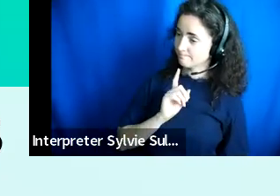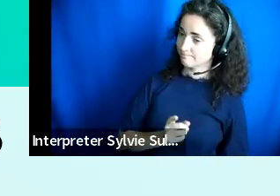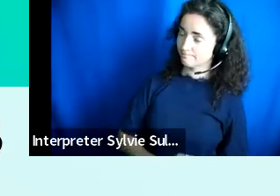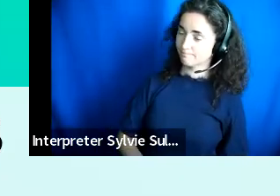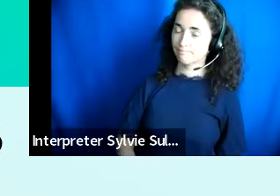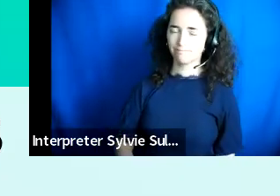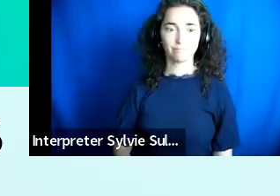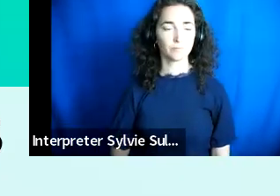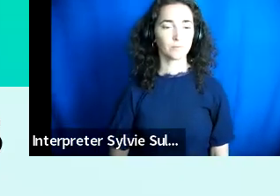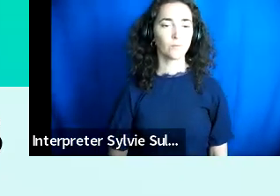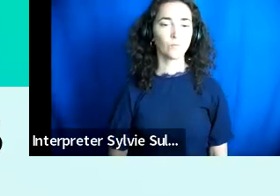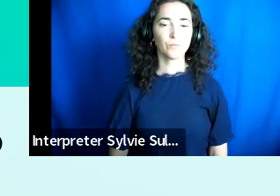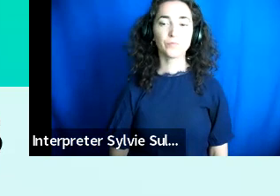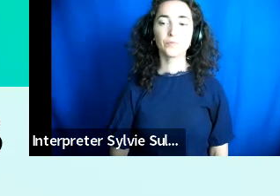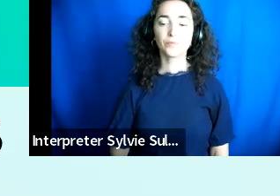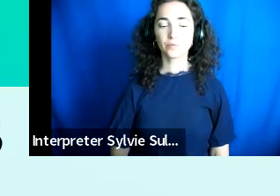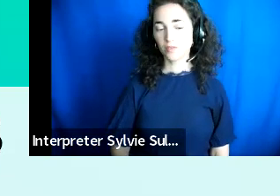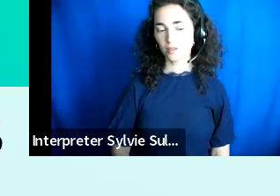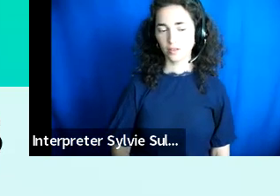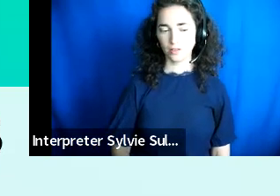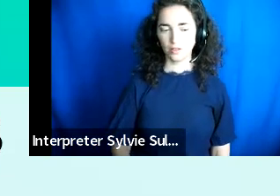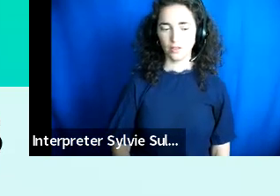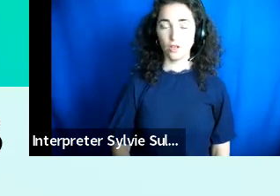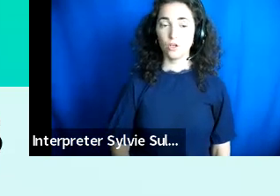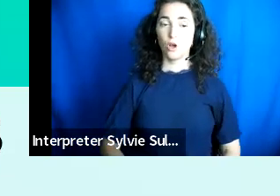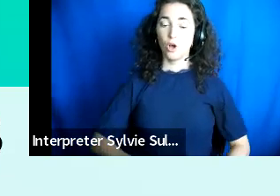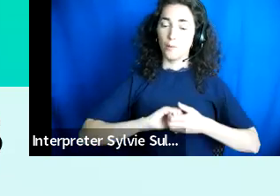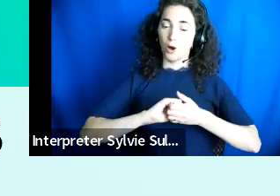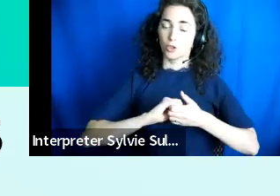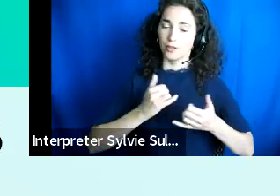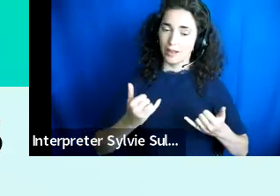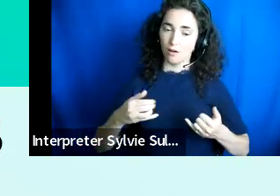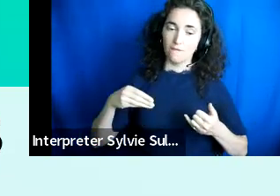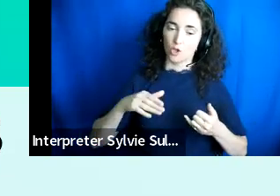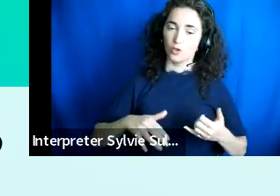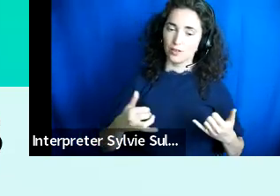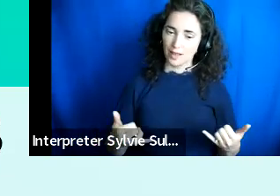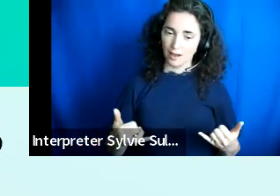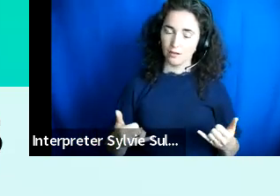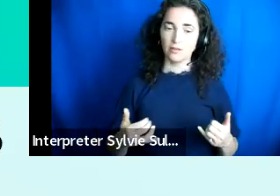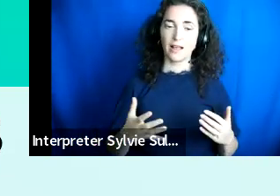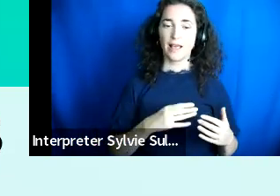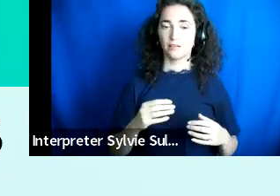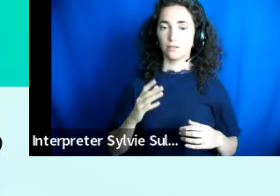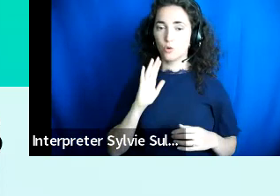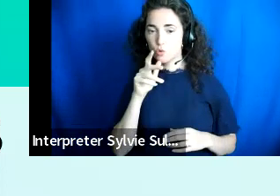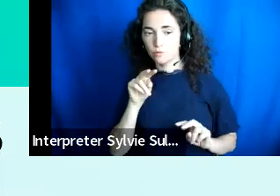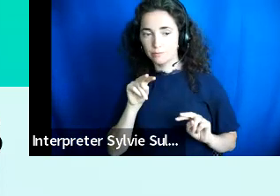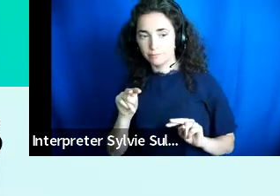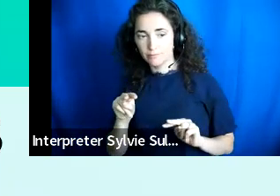Some of the current, and in anticipated partners and funders. Right now the current ponder is Louisiana. Developmental disabilities count.